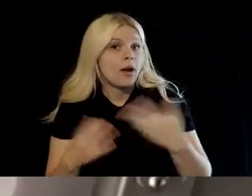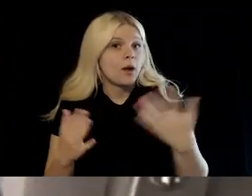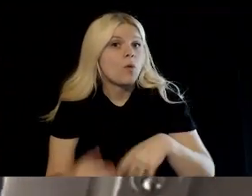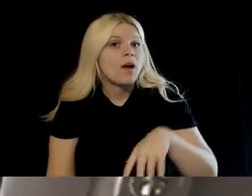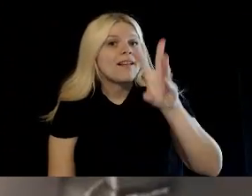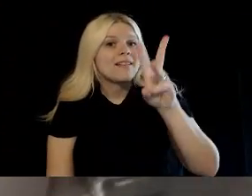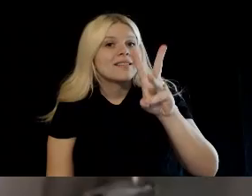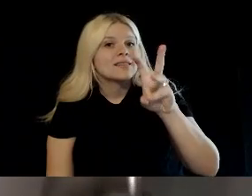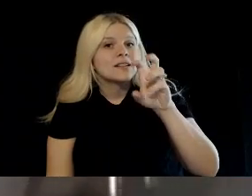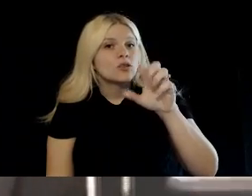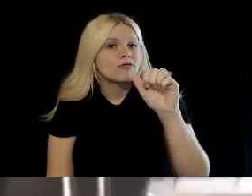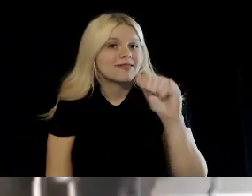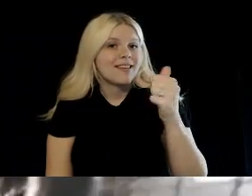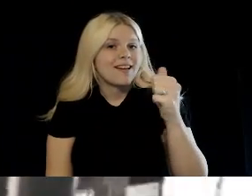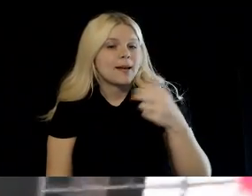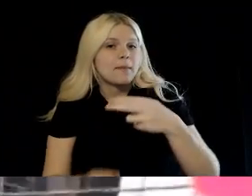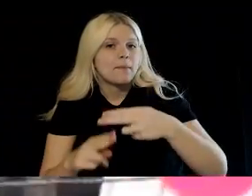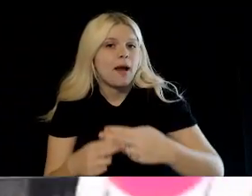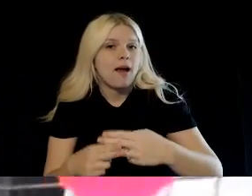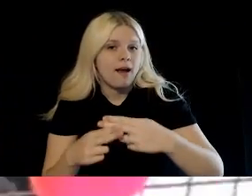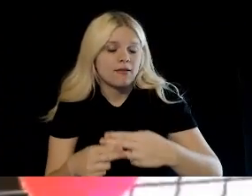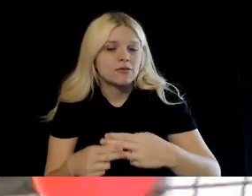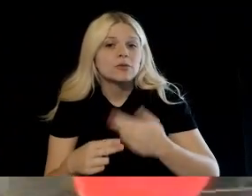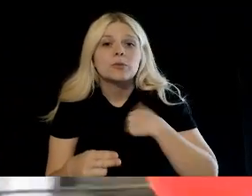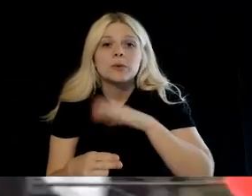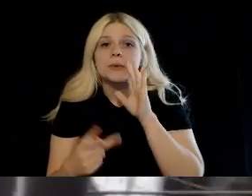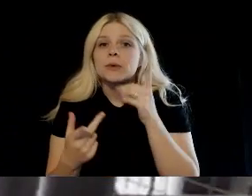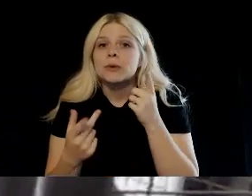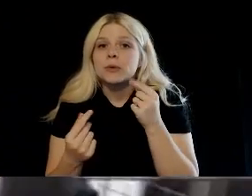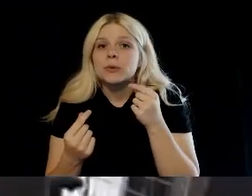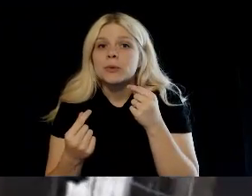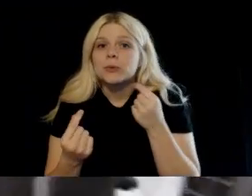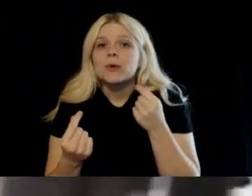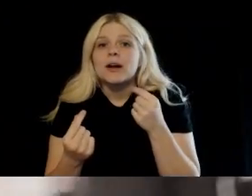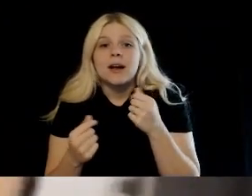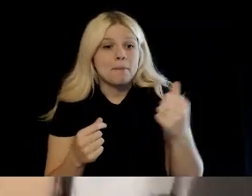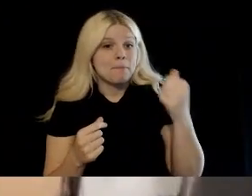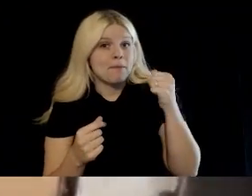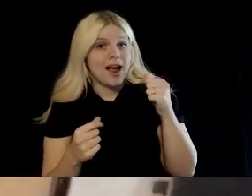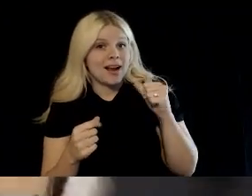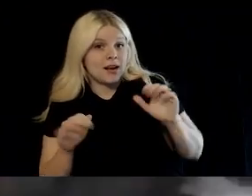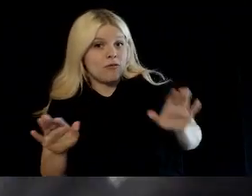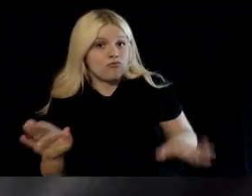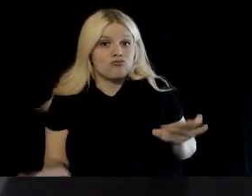And we are going to get an impression of his rear flippers. So now that Joanne has him inside we're gonna set up some